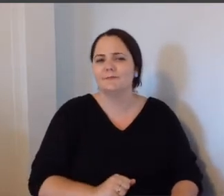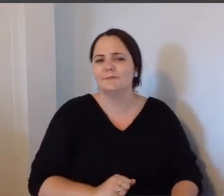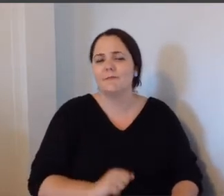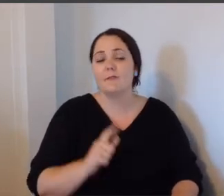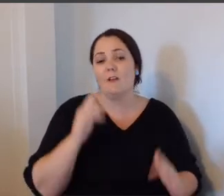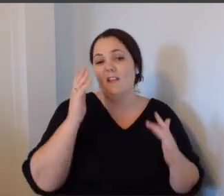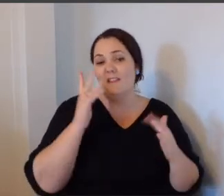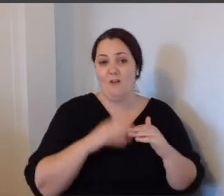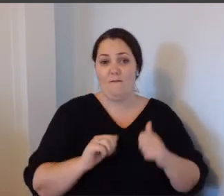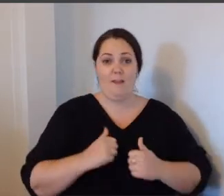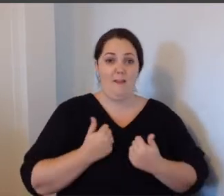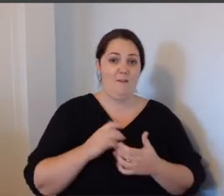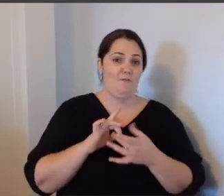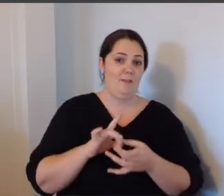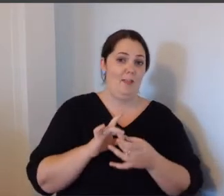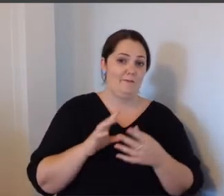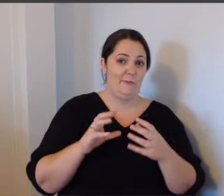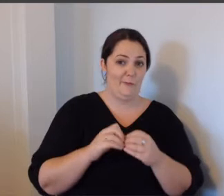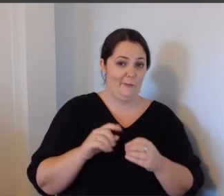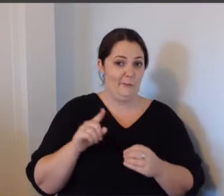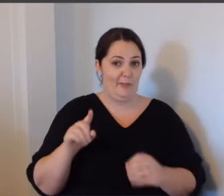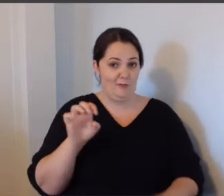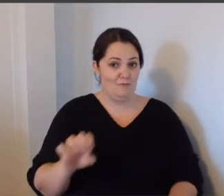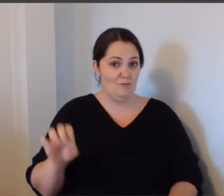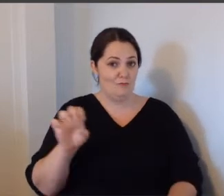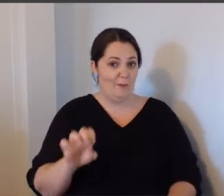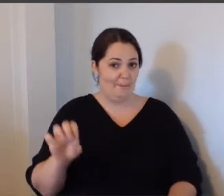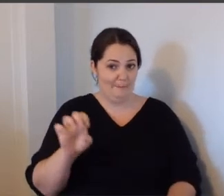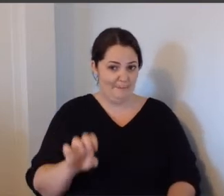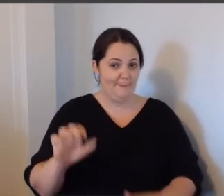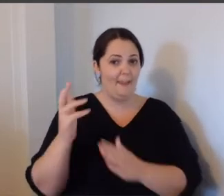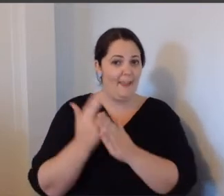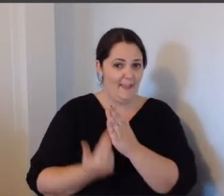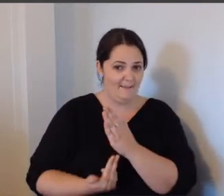with European art, one of the most interesting and important conversations that is currently underway